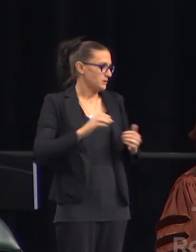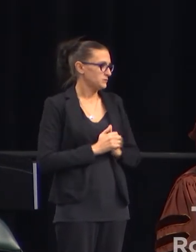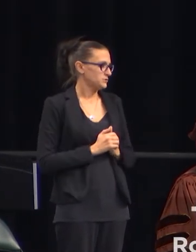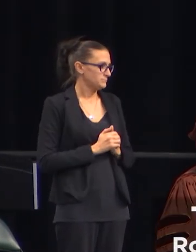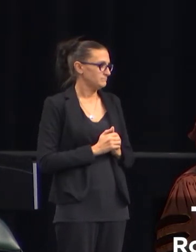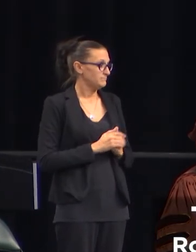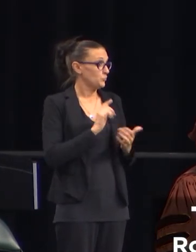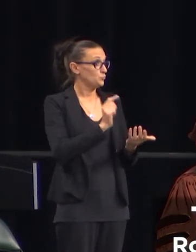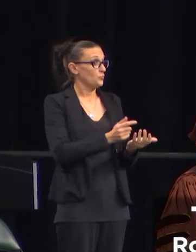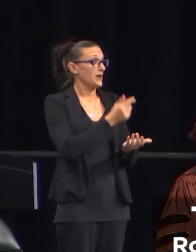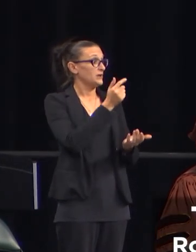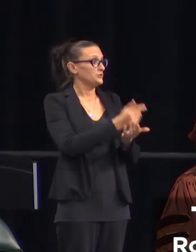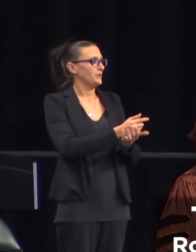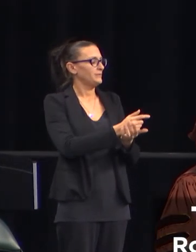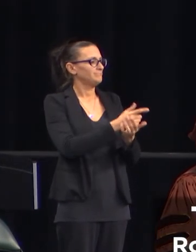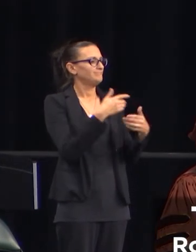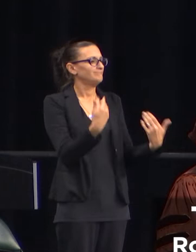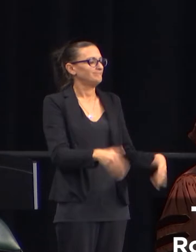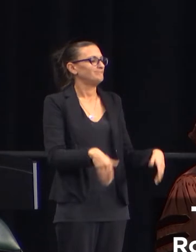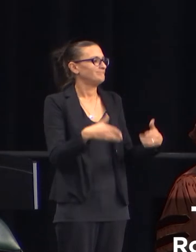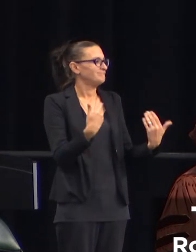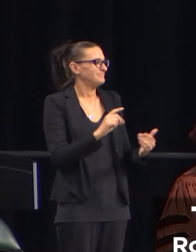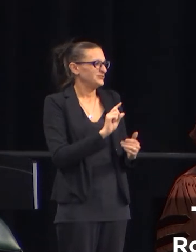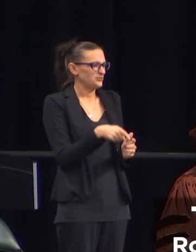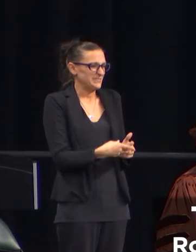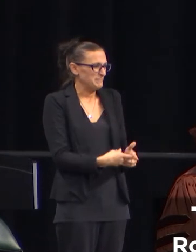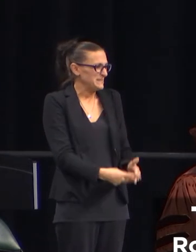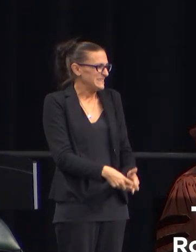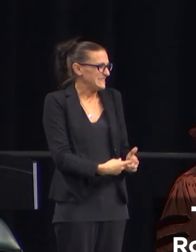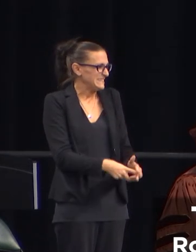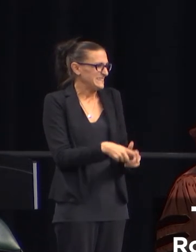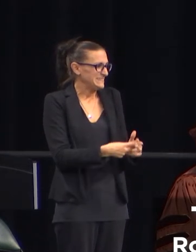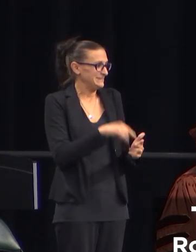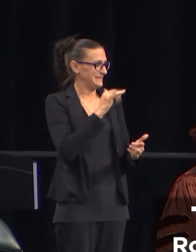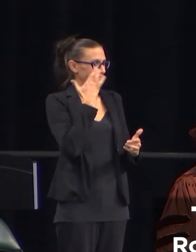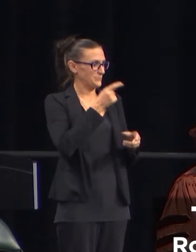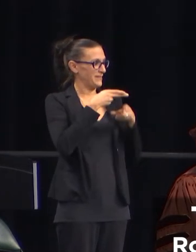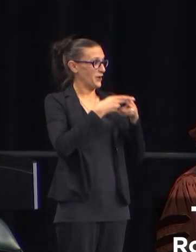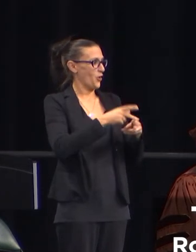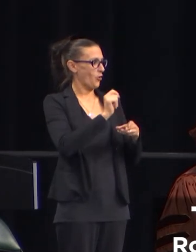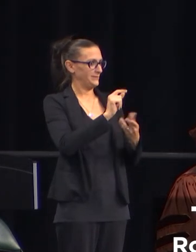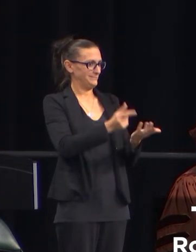Graduation is just the beginning. That's why they call it 'commencement.'